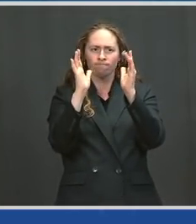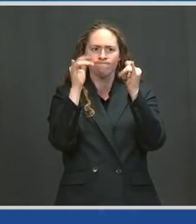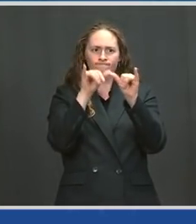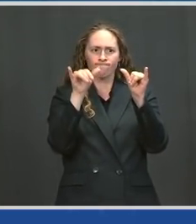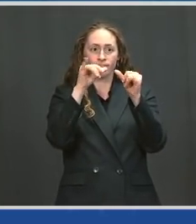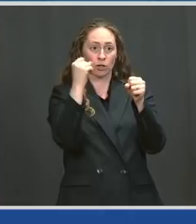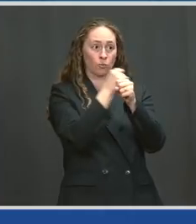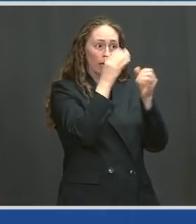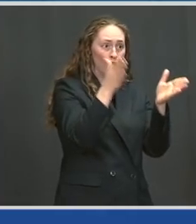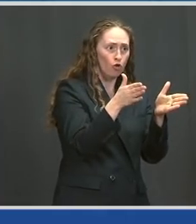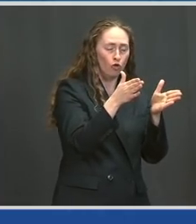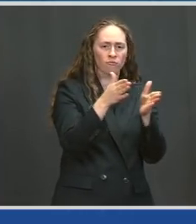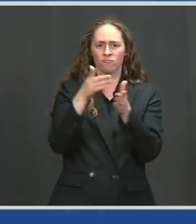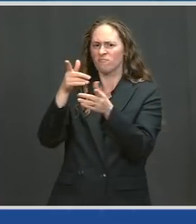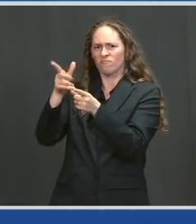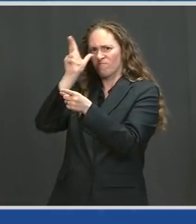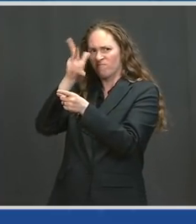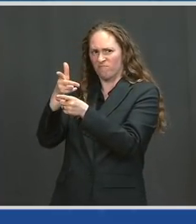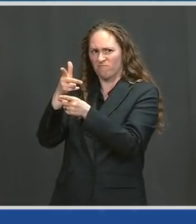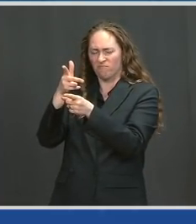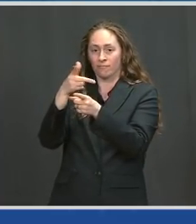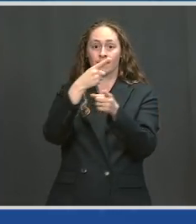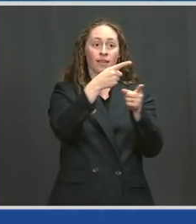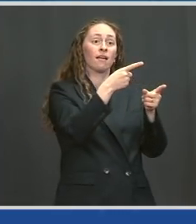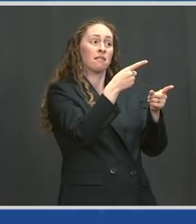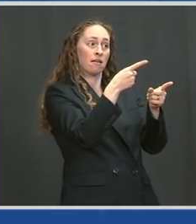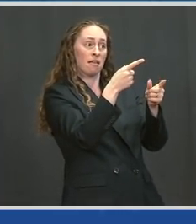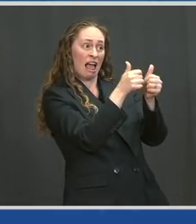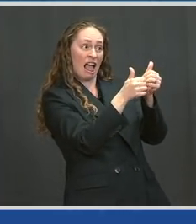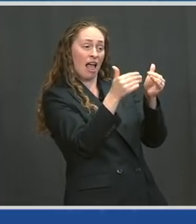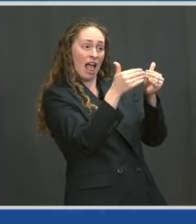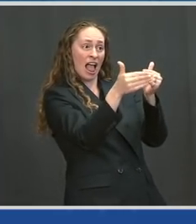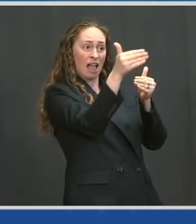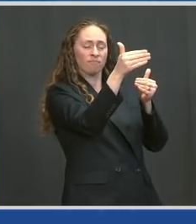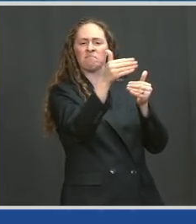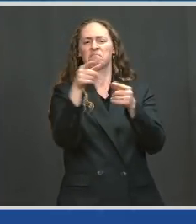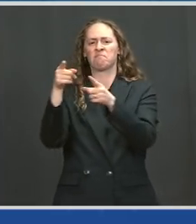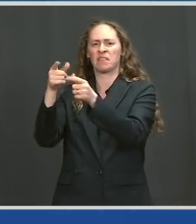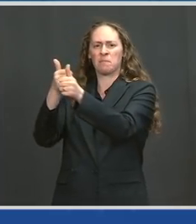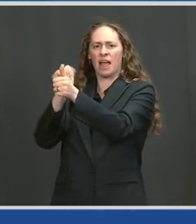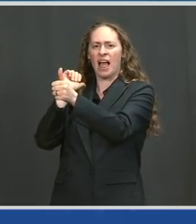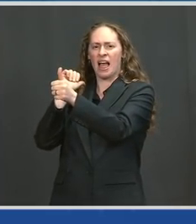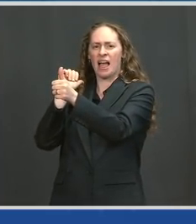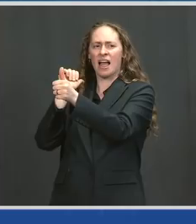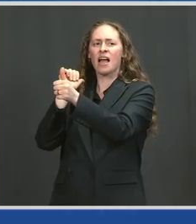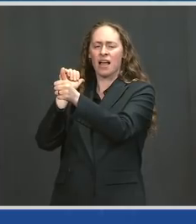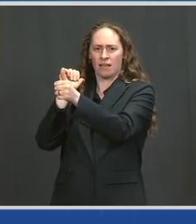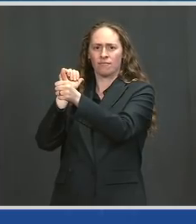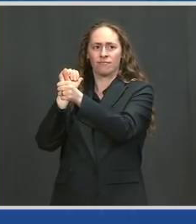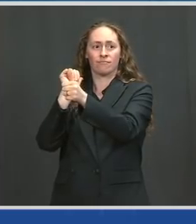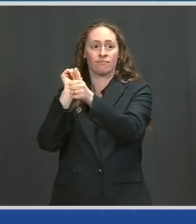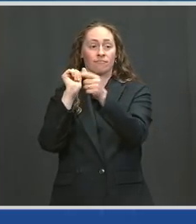If you get ahead, I fall behind. If you get a job, I lose mine.